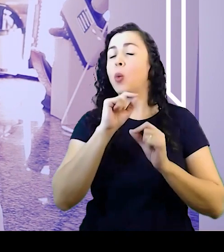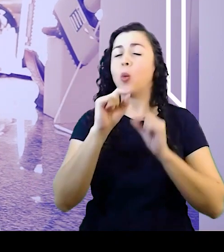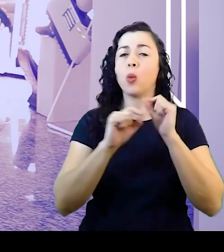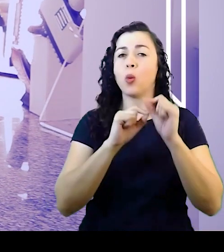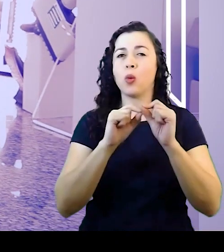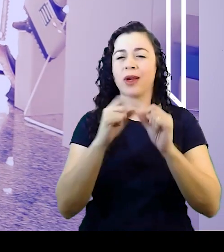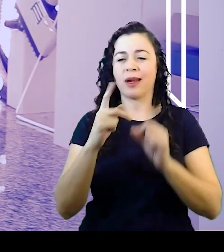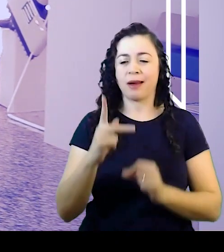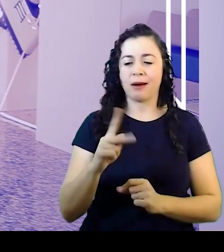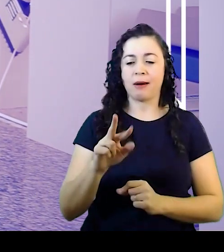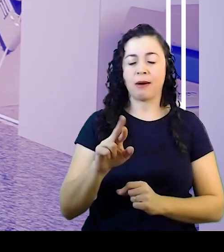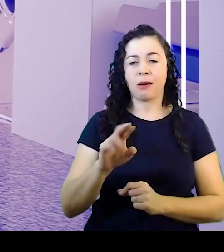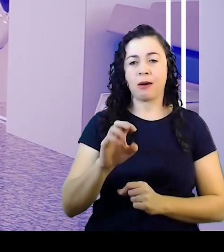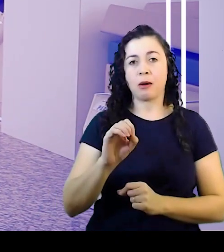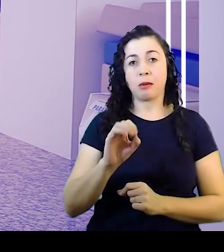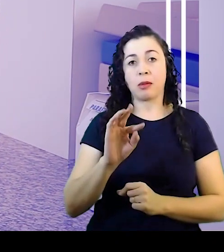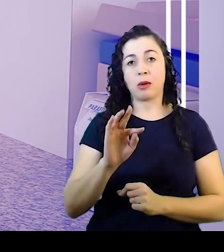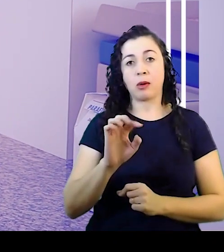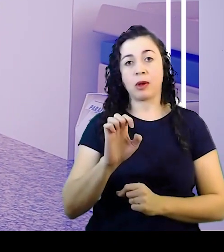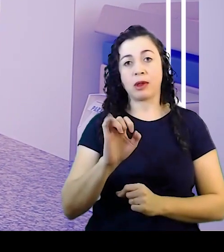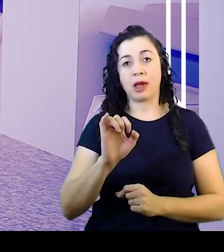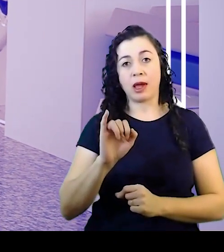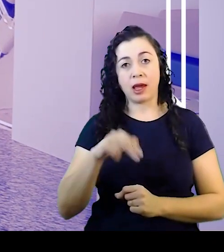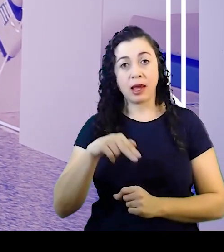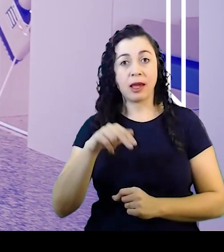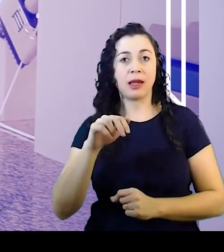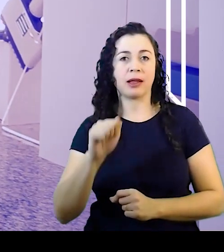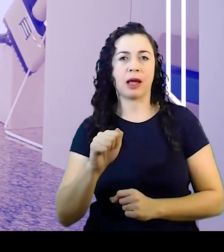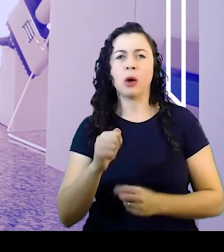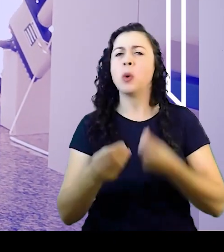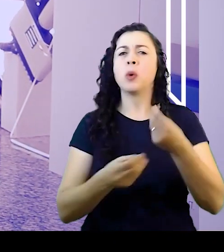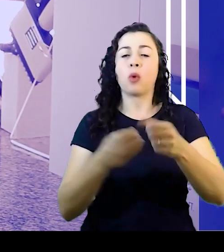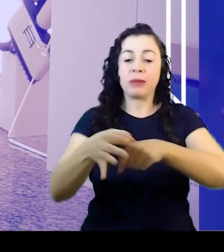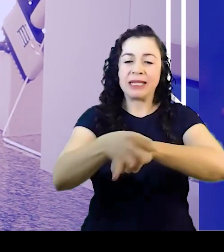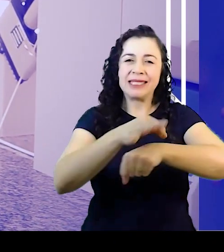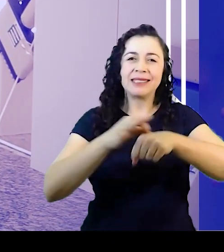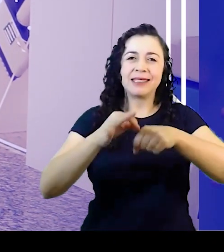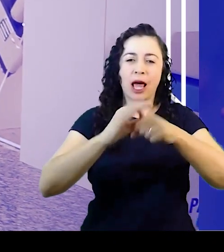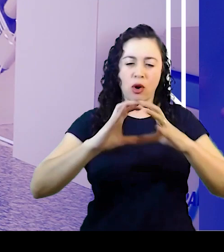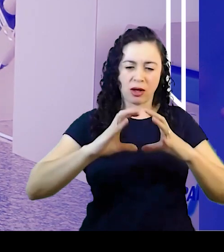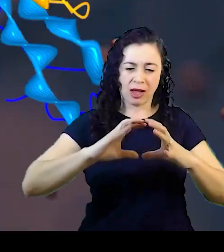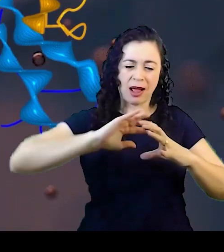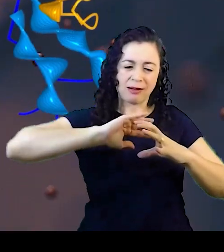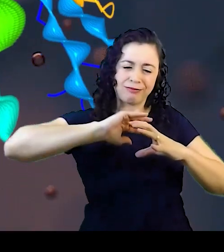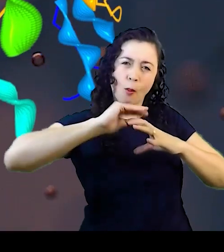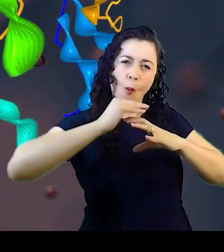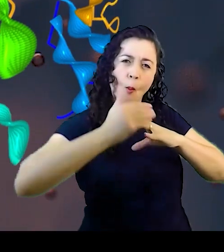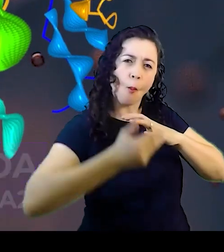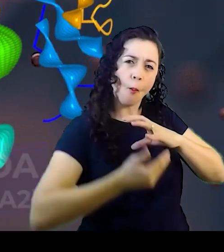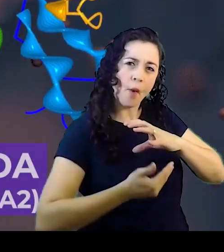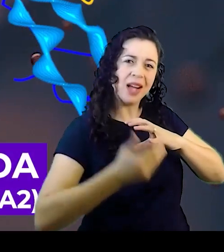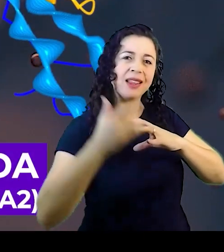that sits on the surface of the cell membrane. To enter the cell,